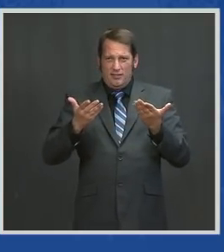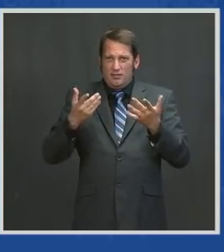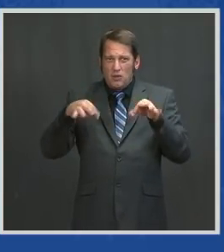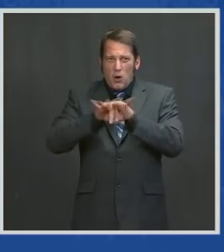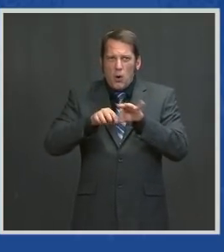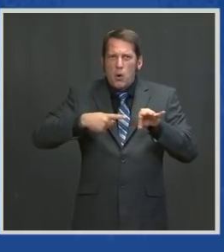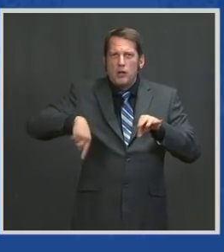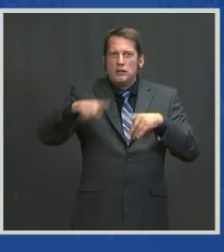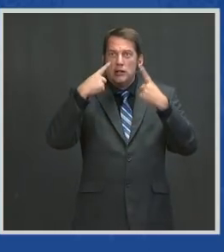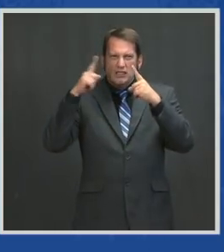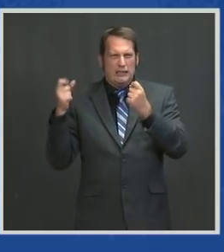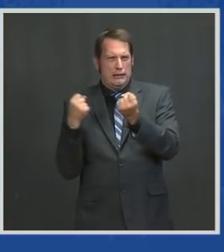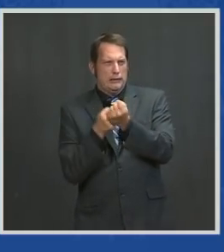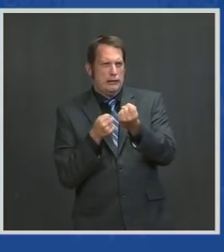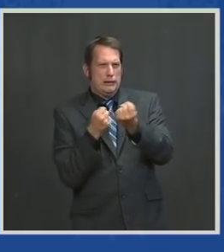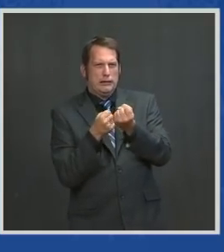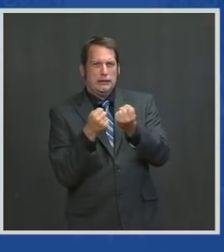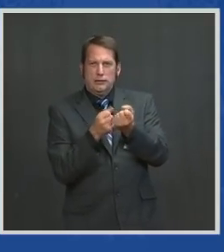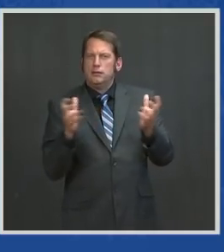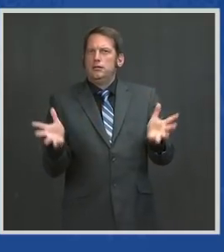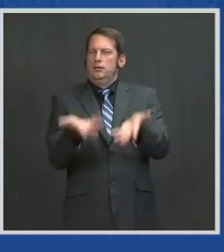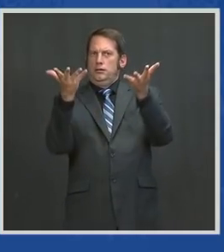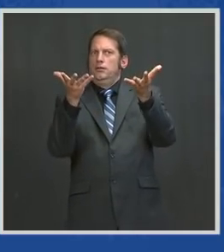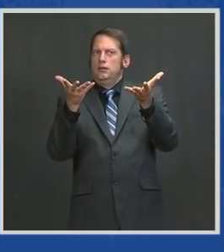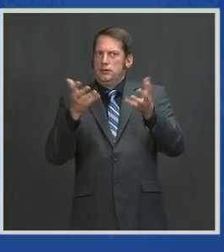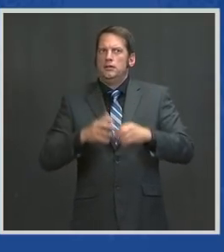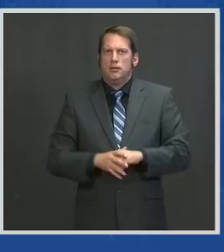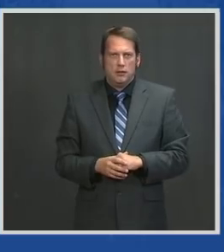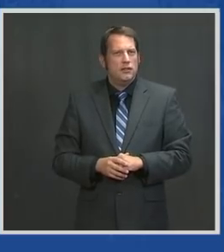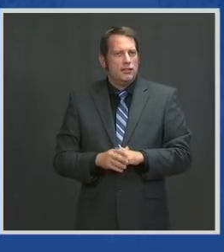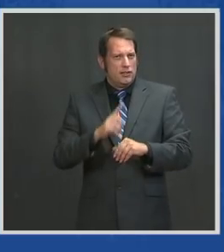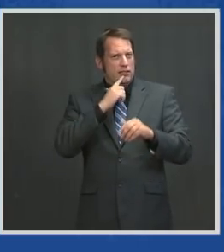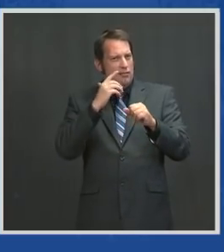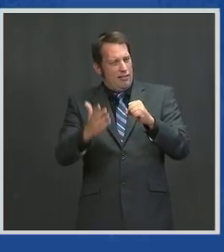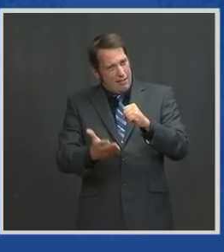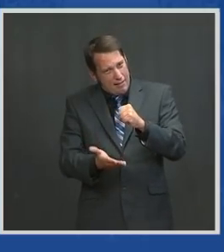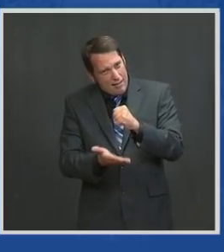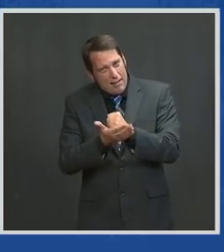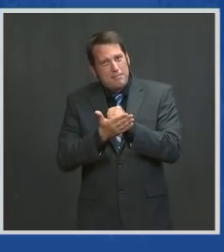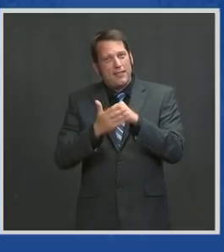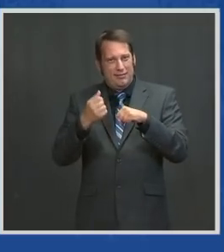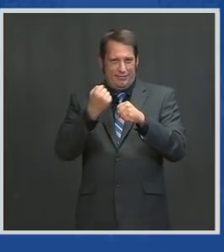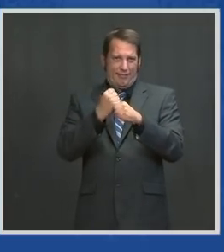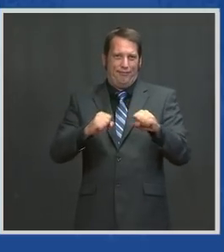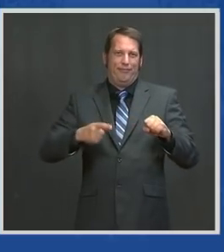or preserves. Pardon me. So without further ado, it's my distinct honor and privilege